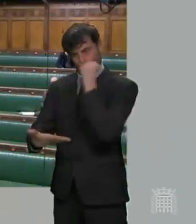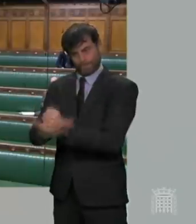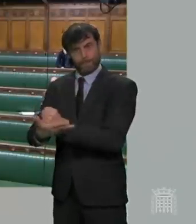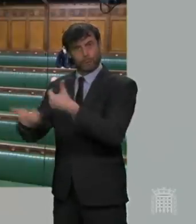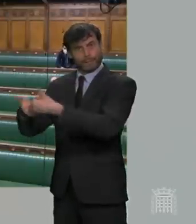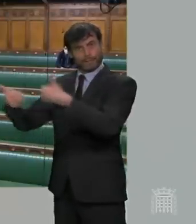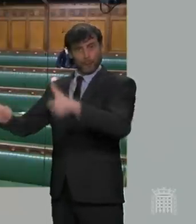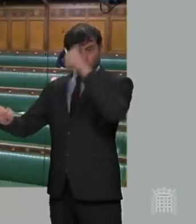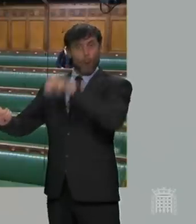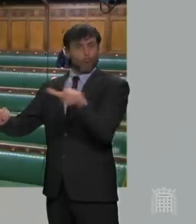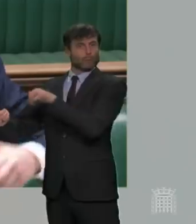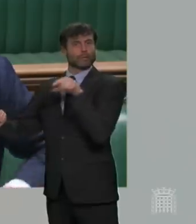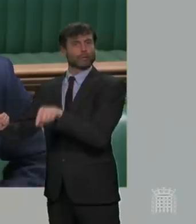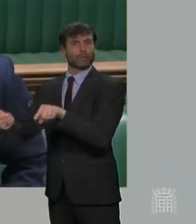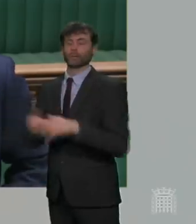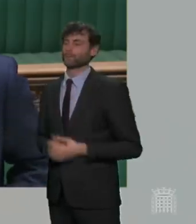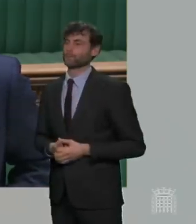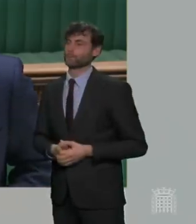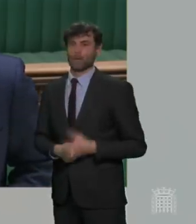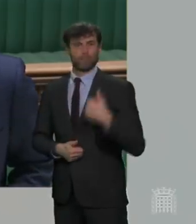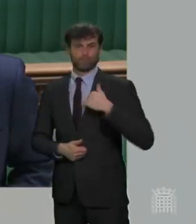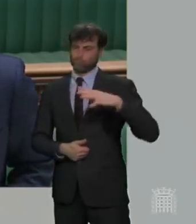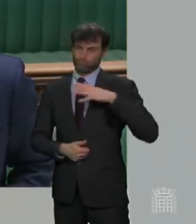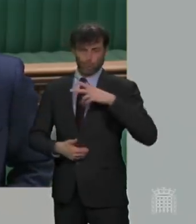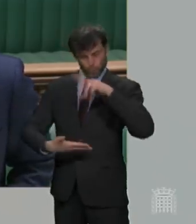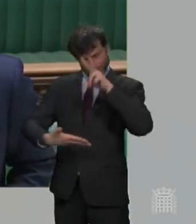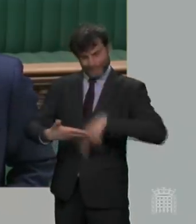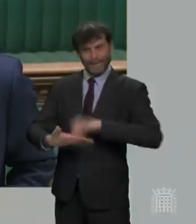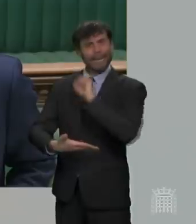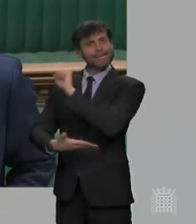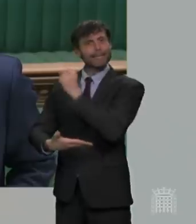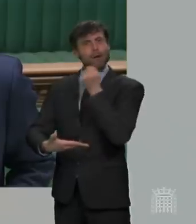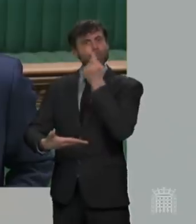I am very happy to look at my right hon. Friend’s interesting suggestion for a